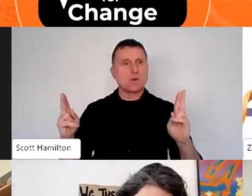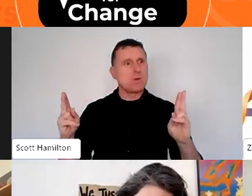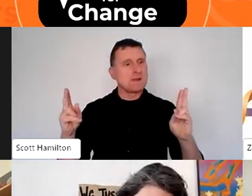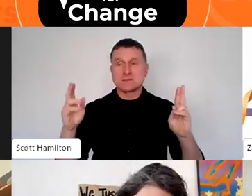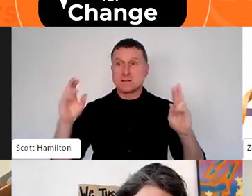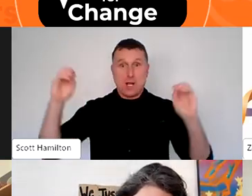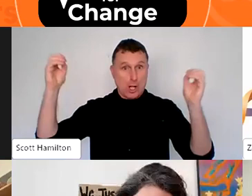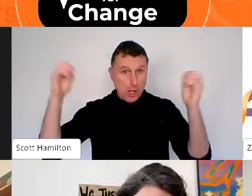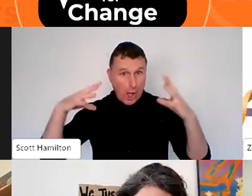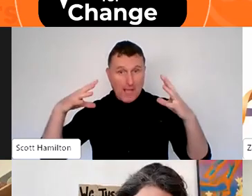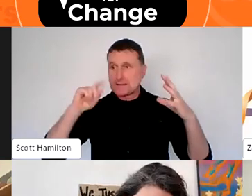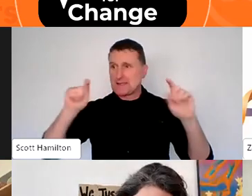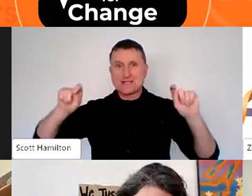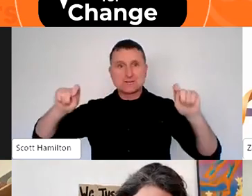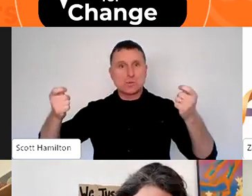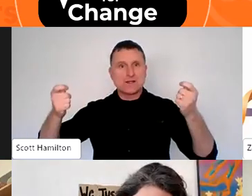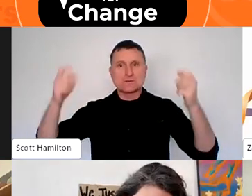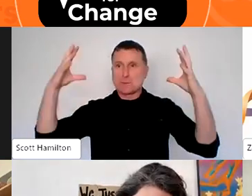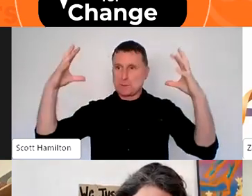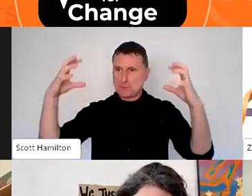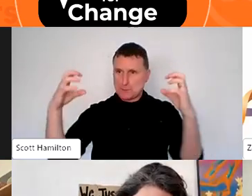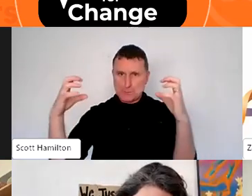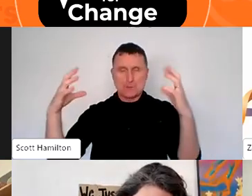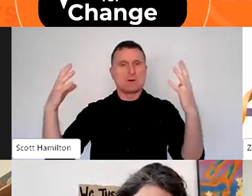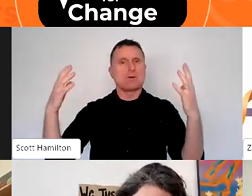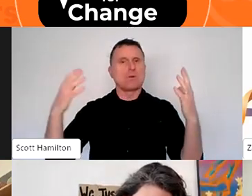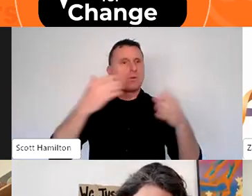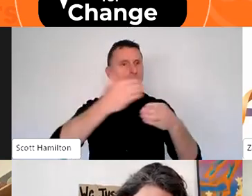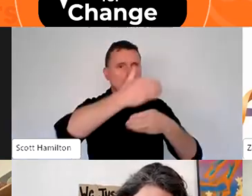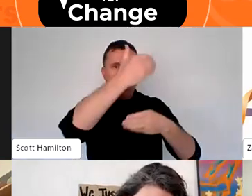down for those children that are finding the sensitivity too much.